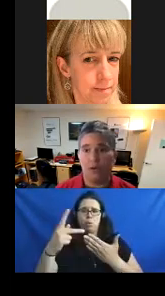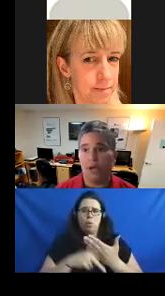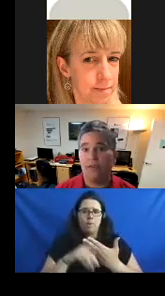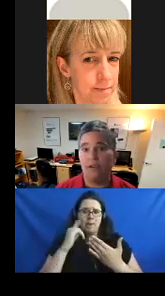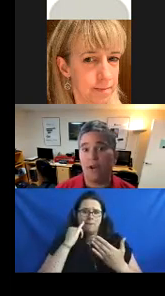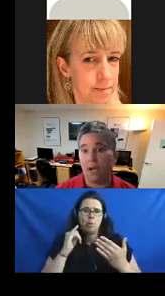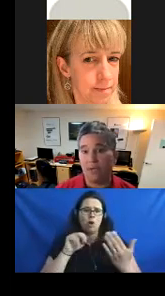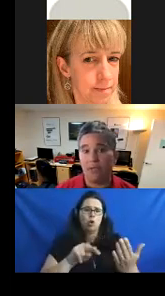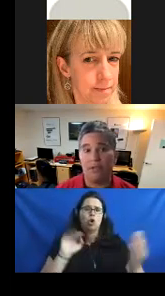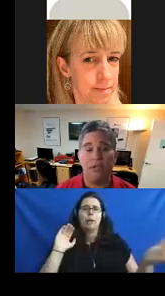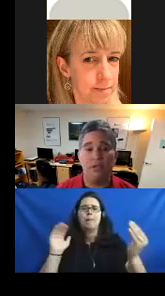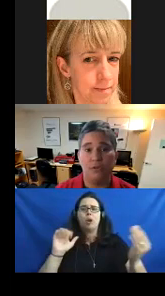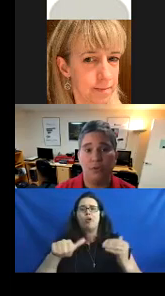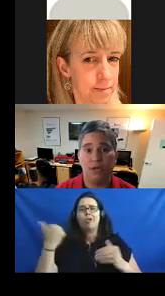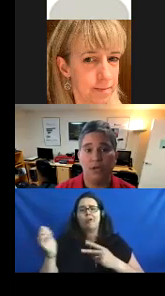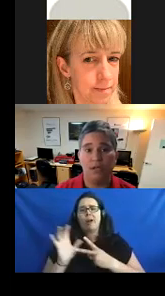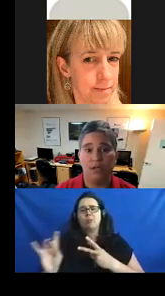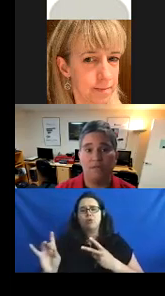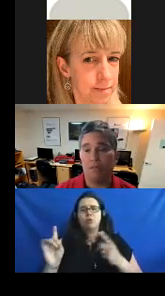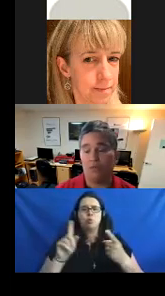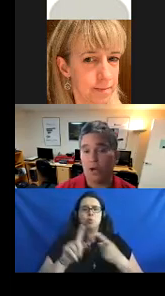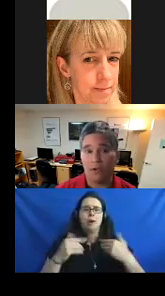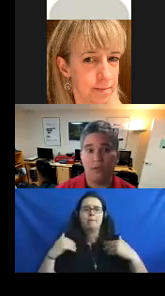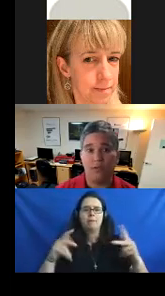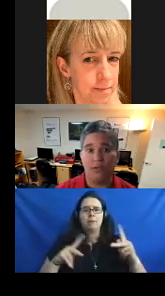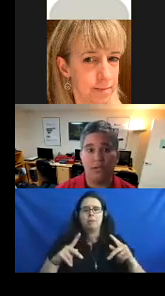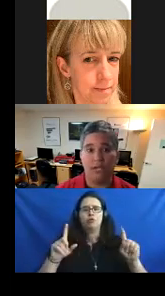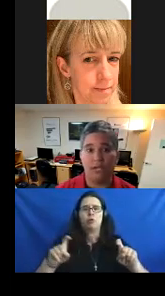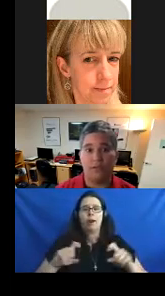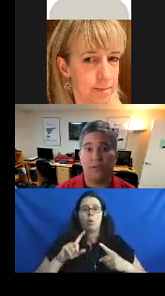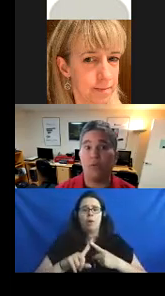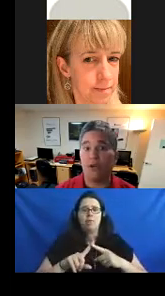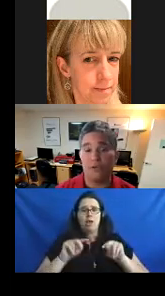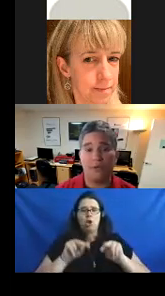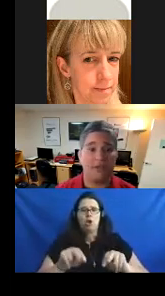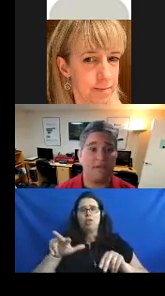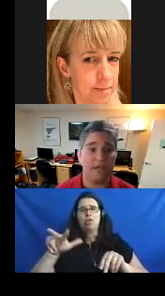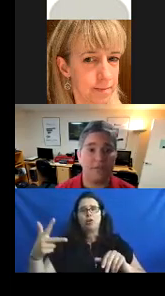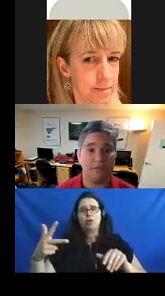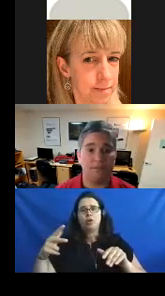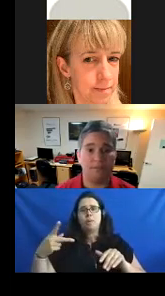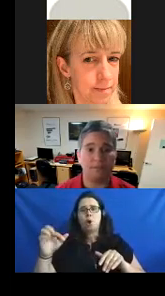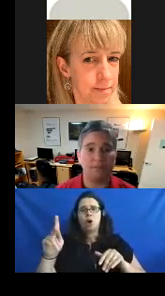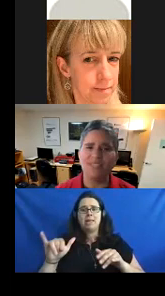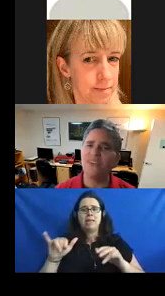ANOTHER OPTION TO HAVE PEOPLE TRIAL WHEN THEY ARE LOOKING AT THIRD-PARTY SCREEN MAGNIFICATION.